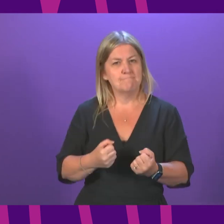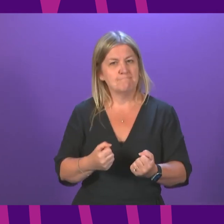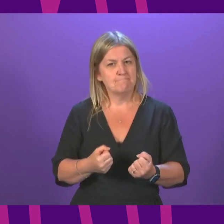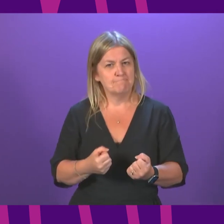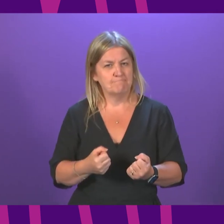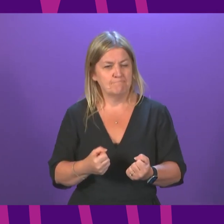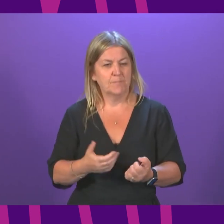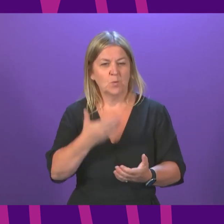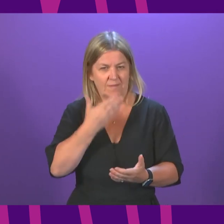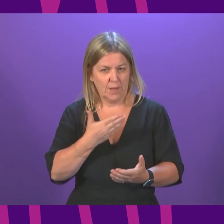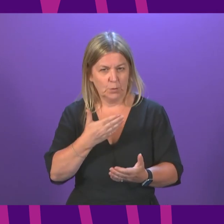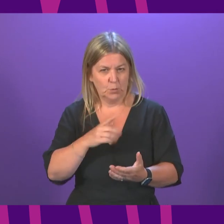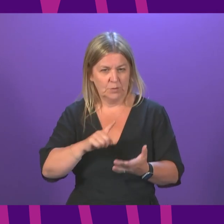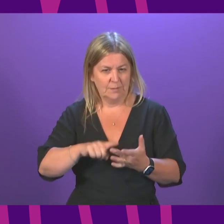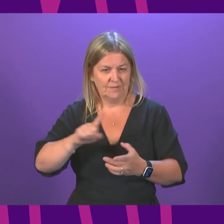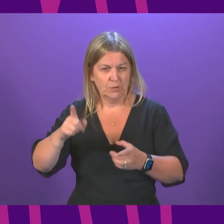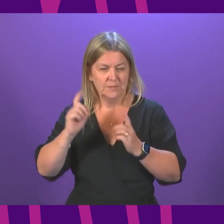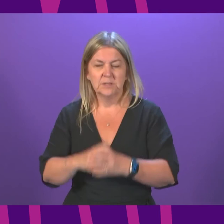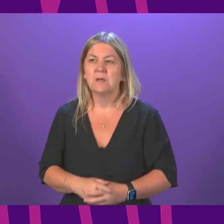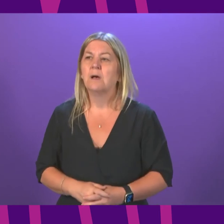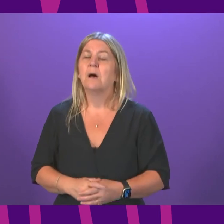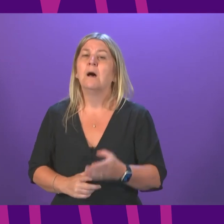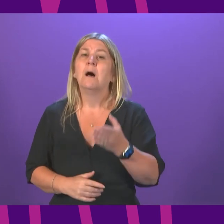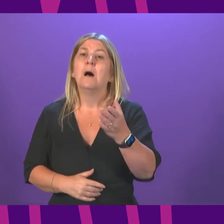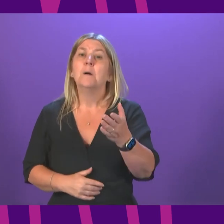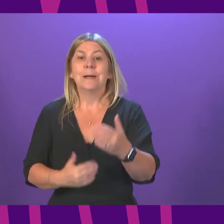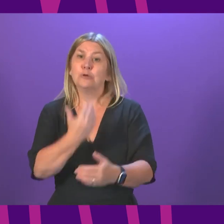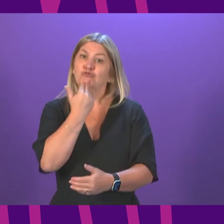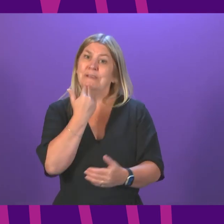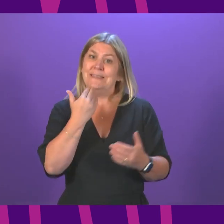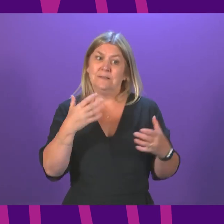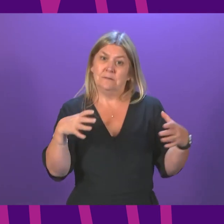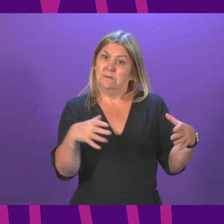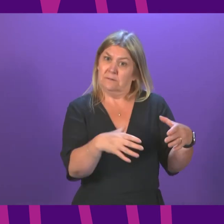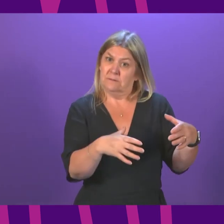family-owned bus companies. I have no quarrel with that bus company. I have a quarrel with,